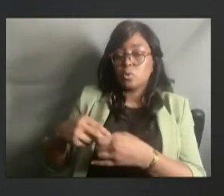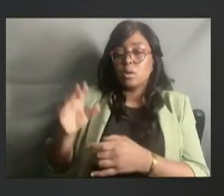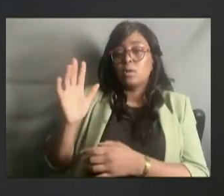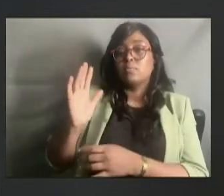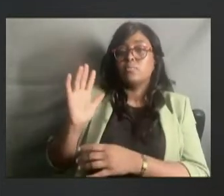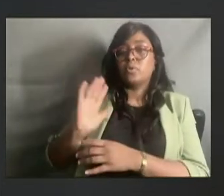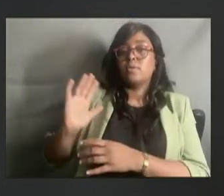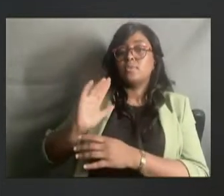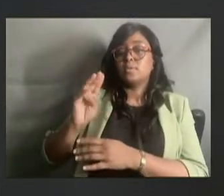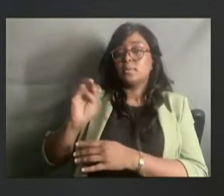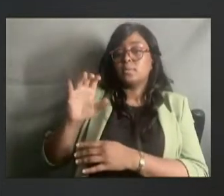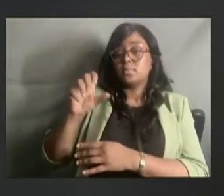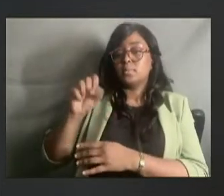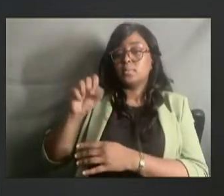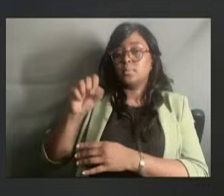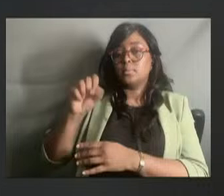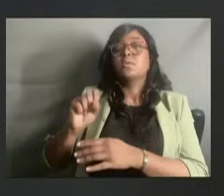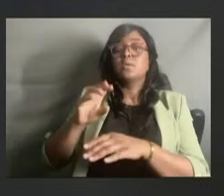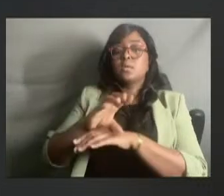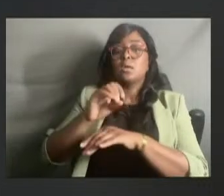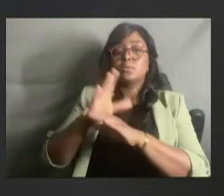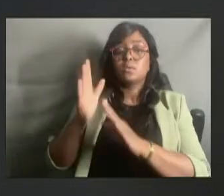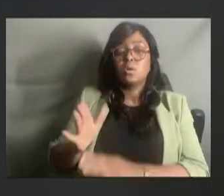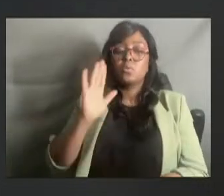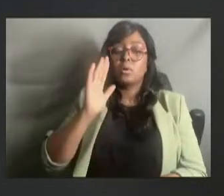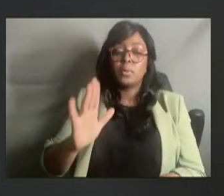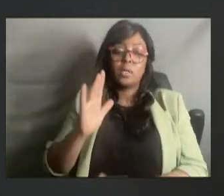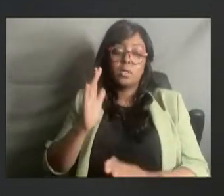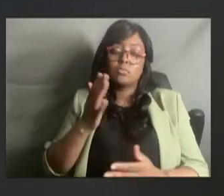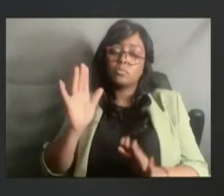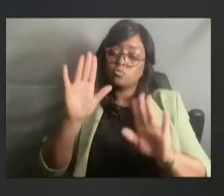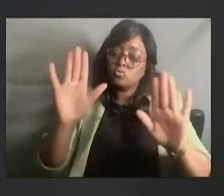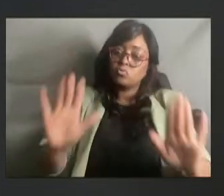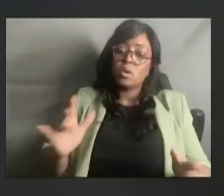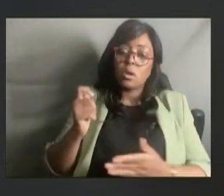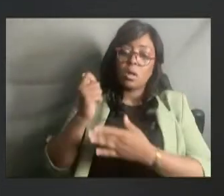the board. She was a former